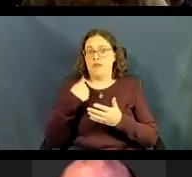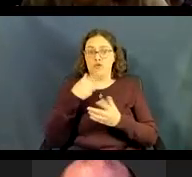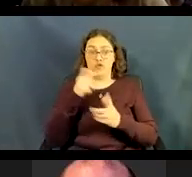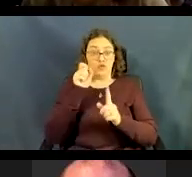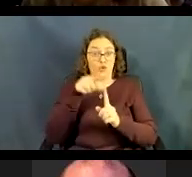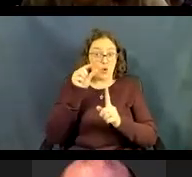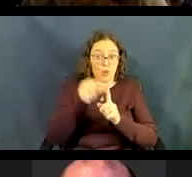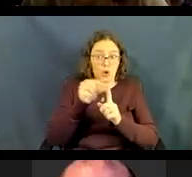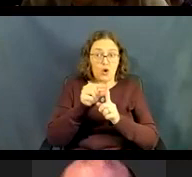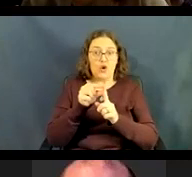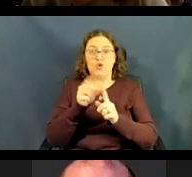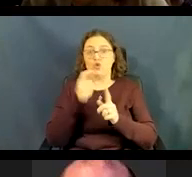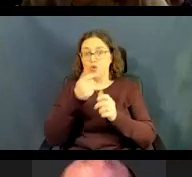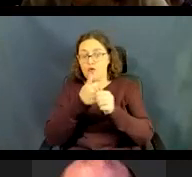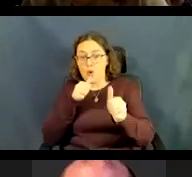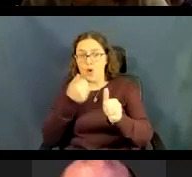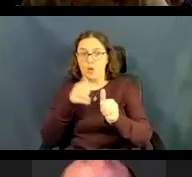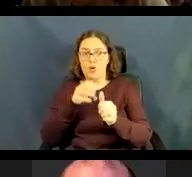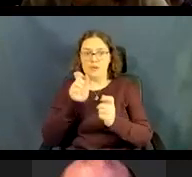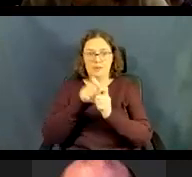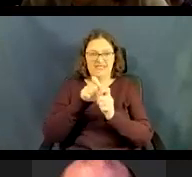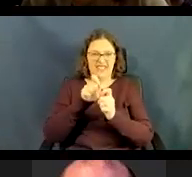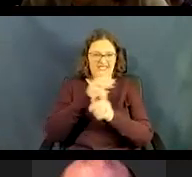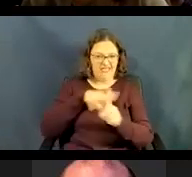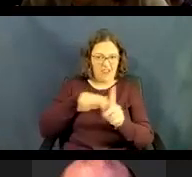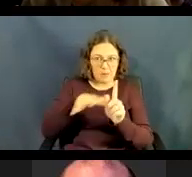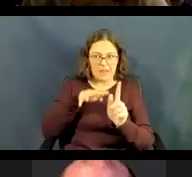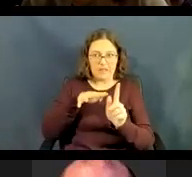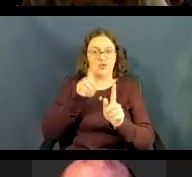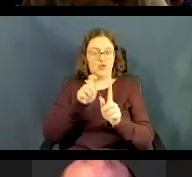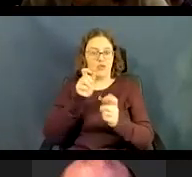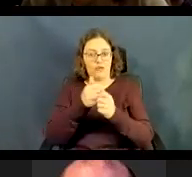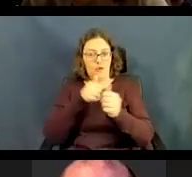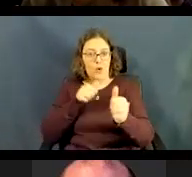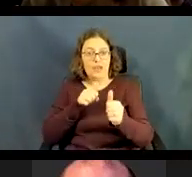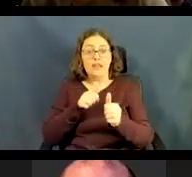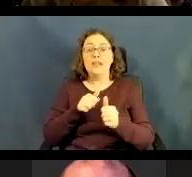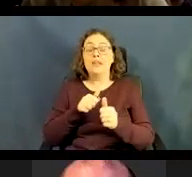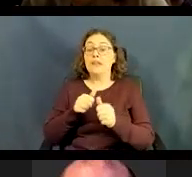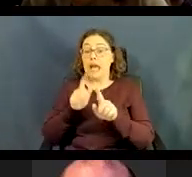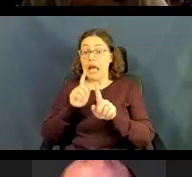Once you have the template open, you want to find three vertical dots at the top of the template page.